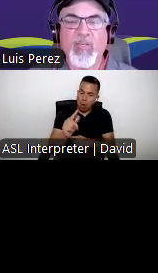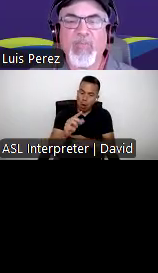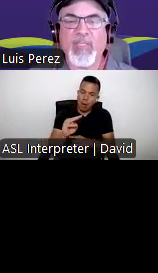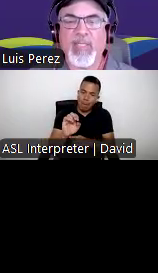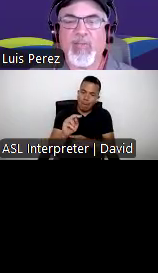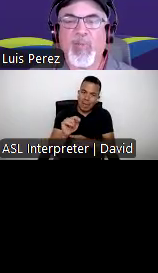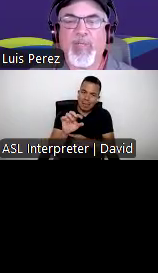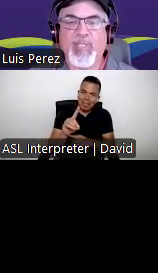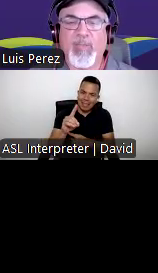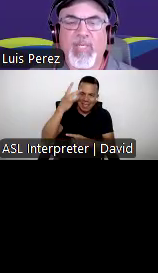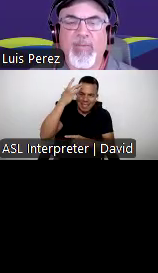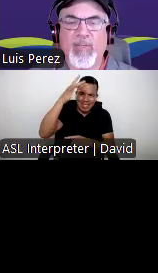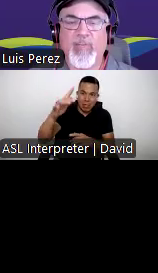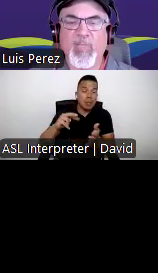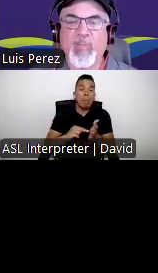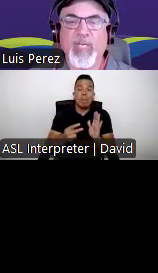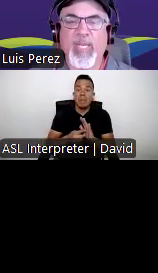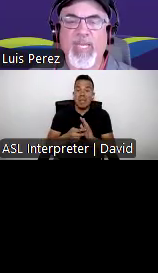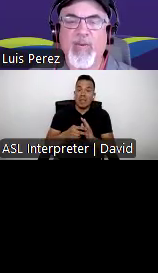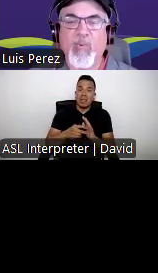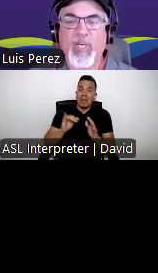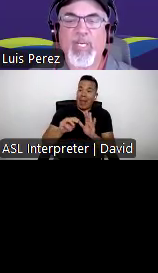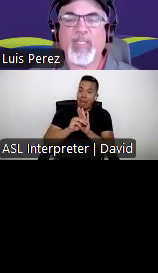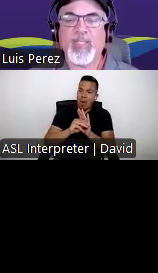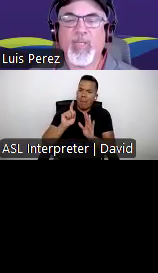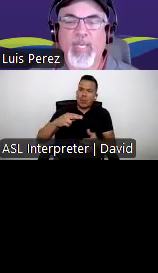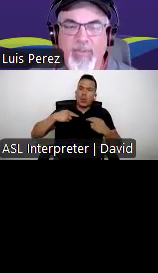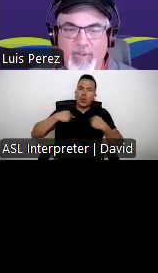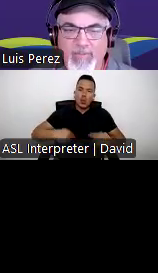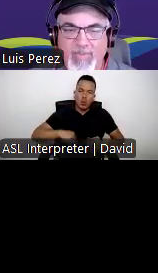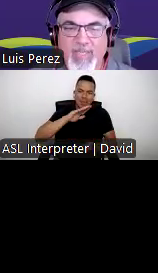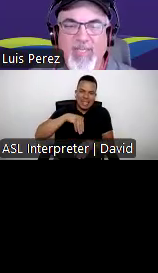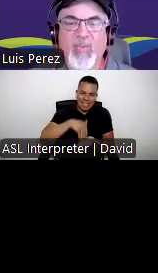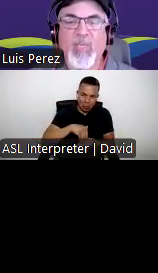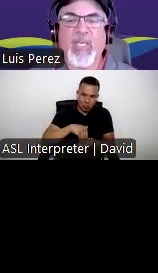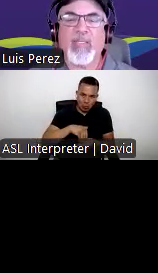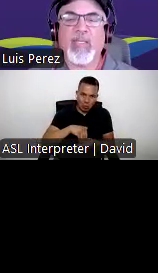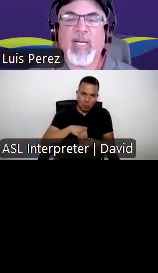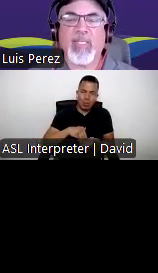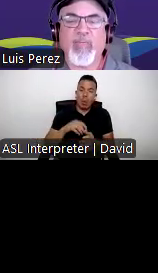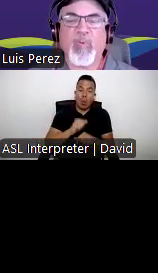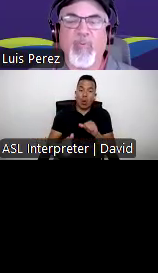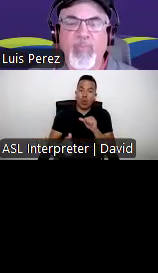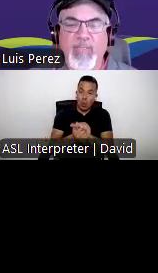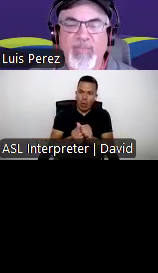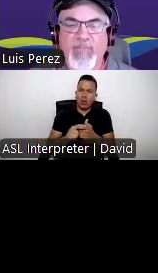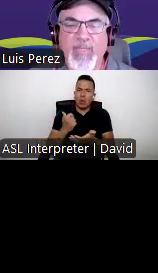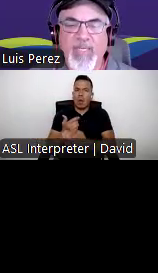human-centered partnership model of people and AI working together to enhance cognitive performance,